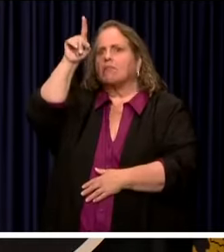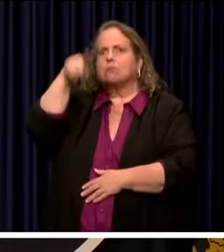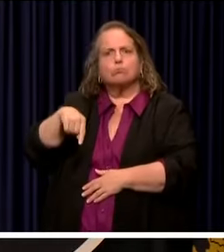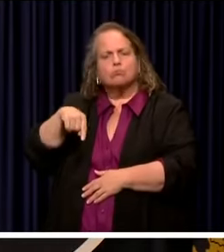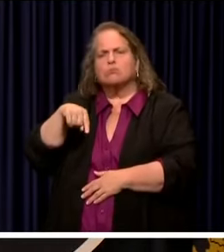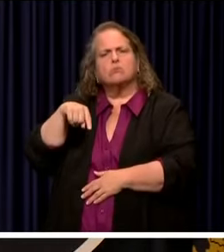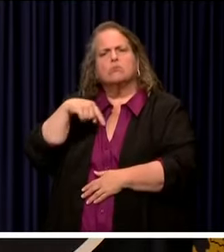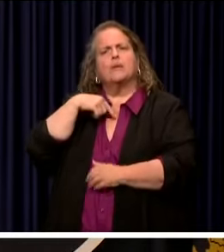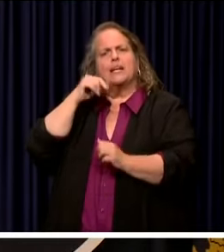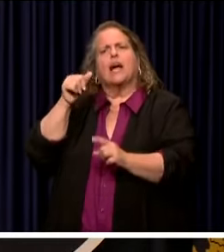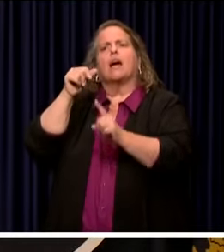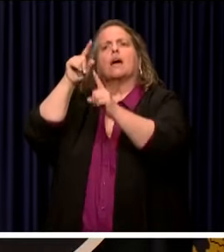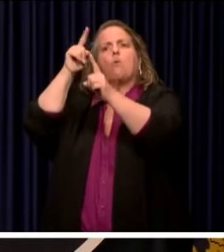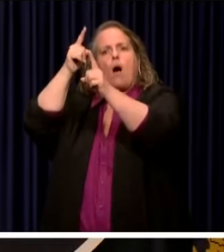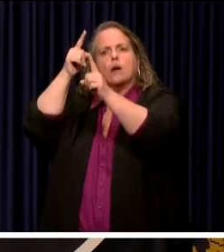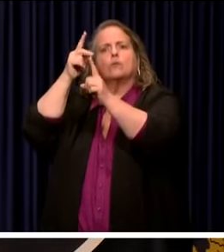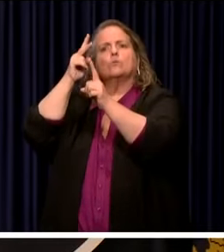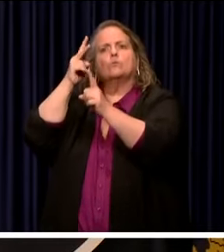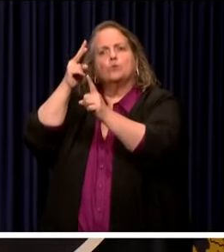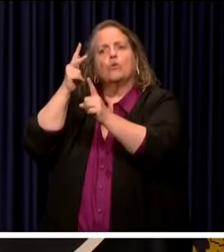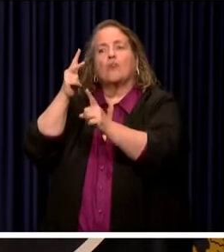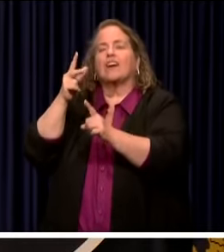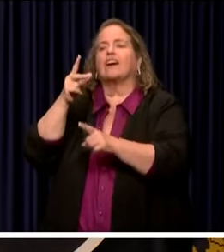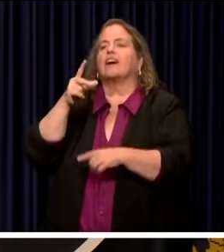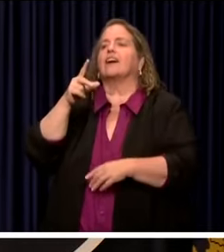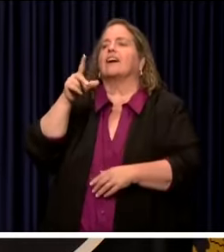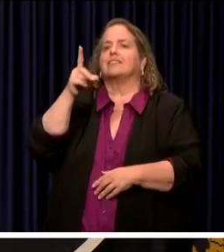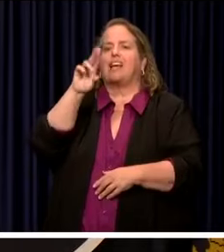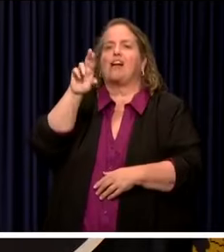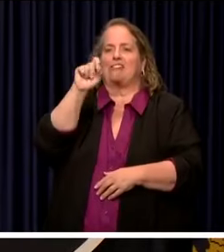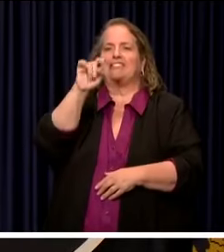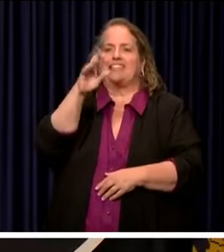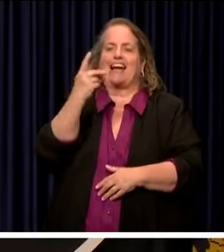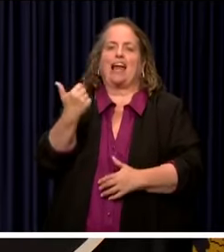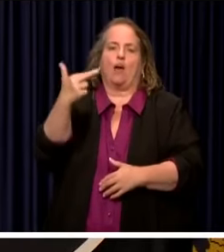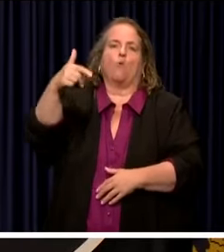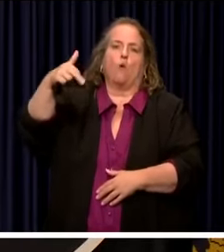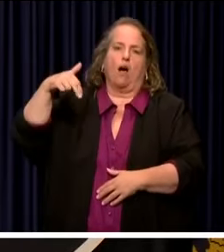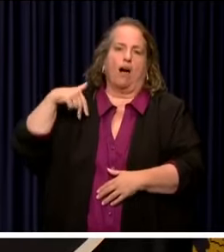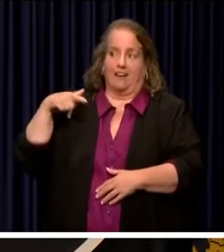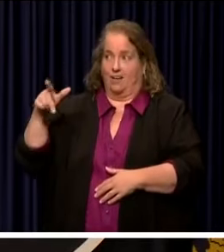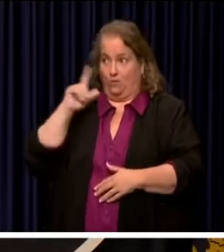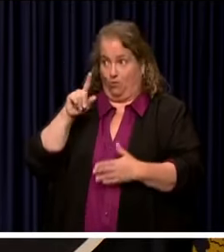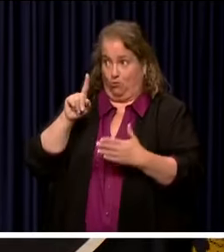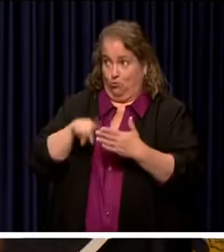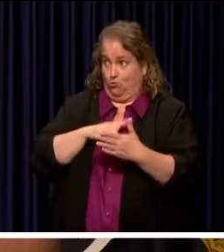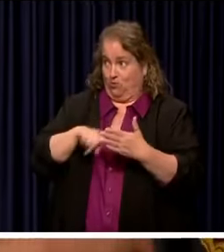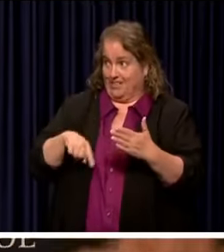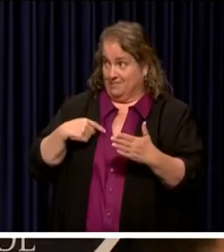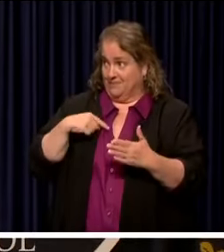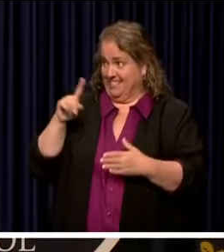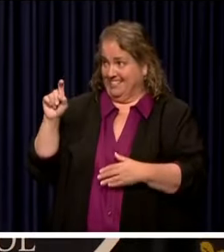WE'RE ABOUT A THIRD TO A FOURTH OF WHERE WE NEED TO BE, AND SO WE'VE GOT TO ARRAIGNMENT UP QUICKLY. REMEMBER WEEK ALL THE DOCTORS